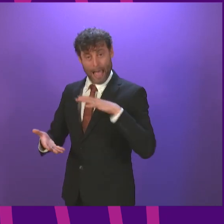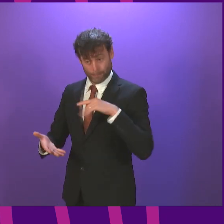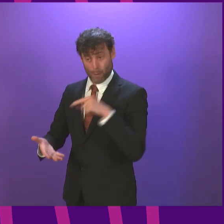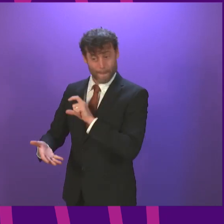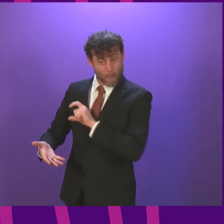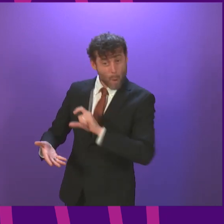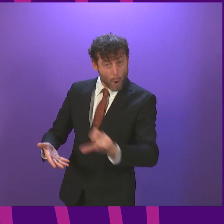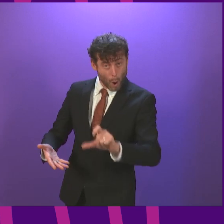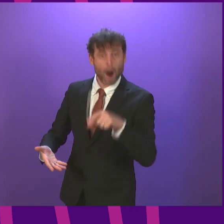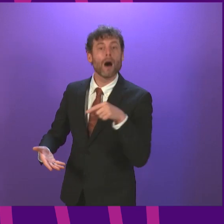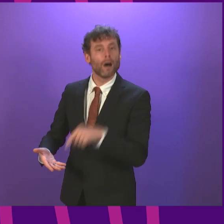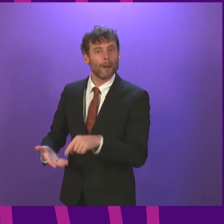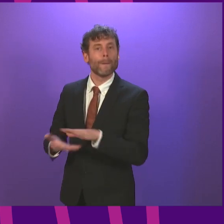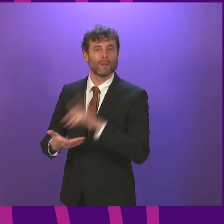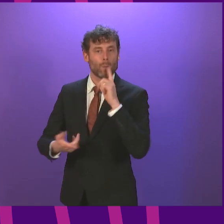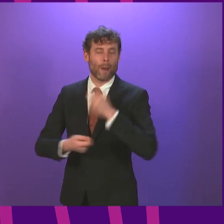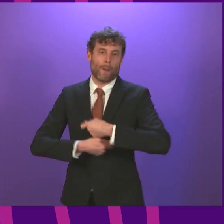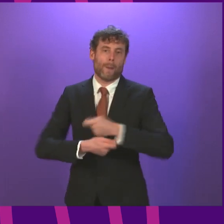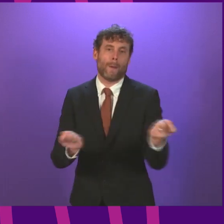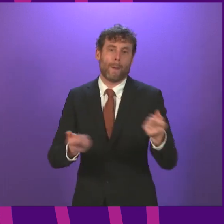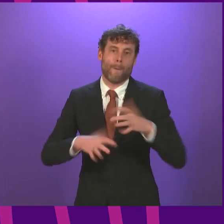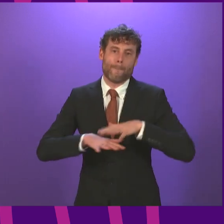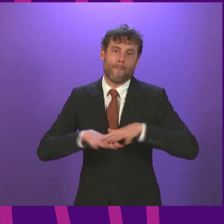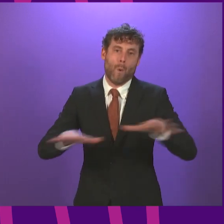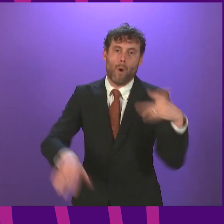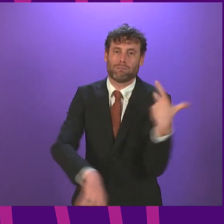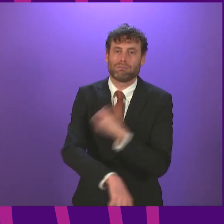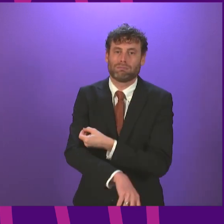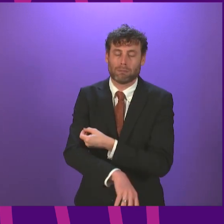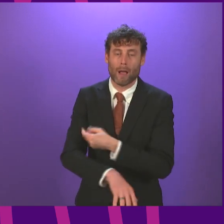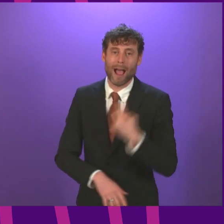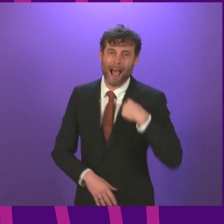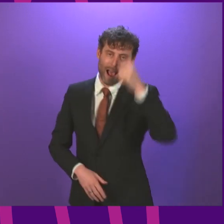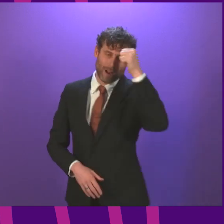I know about the anxious wait. I am now in one of the age groups that, hopefully, will